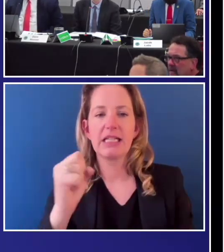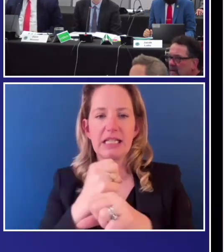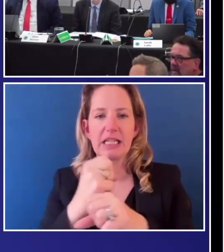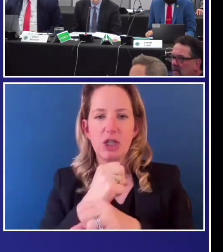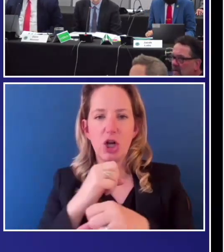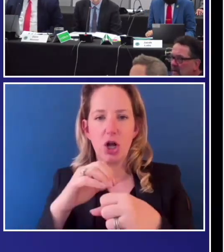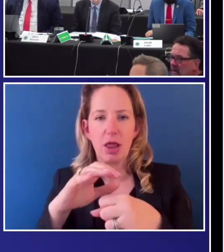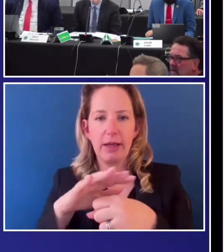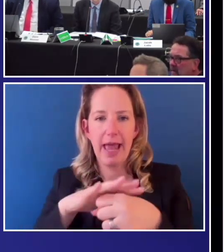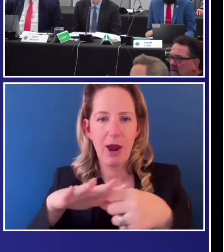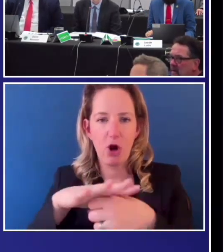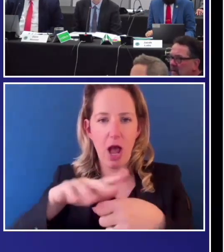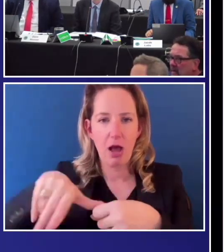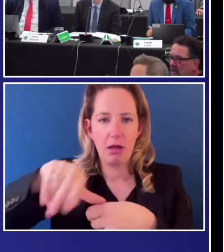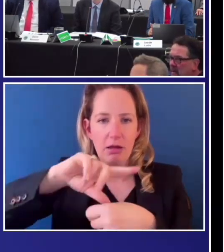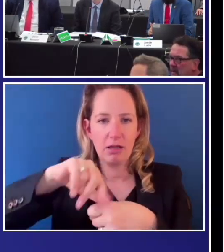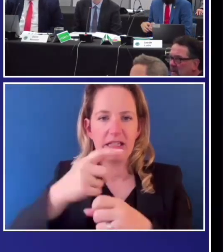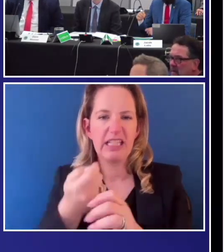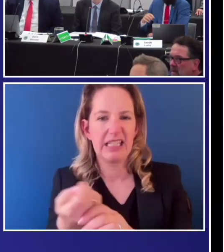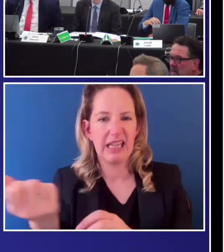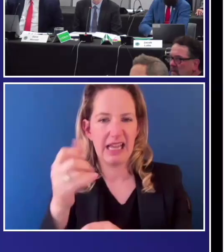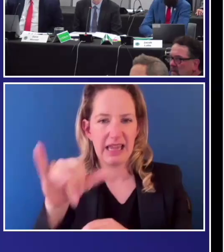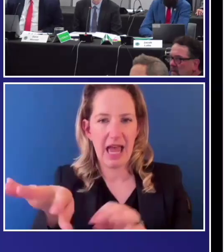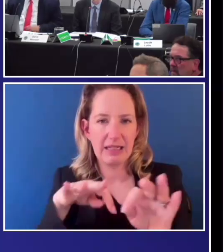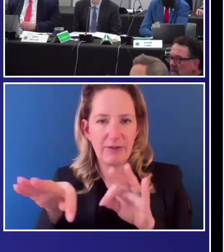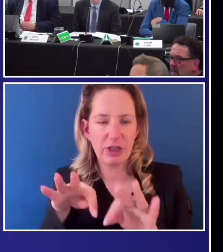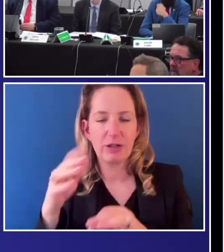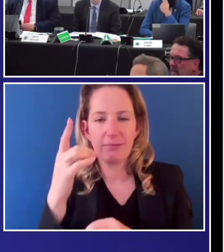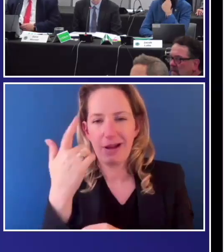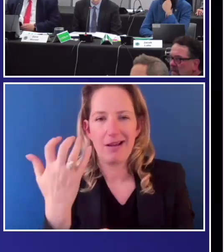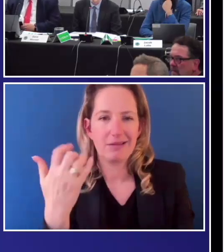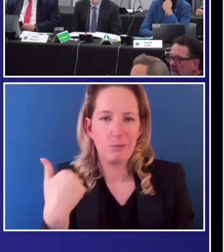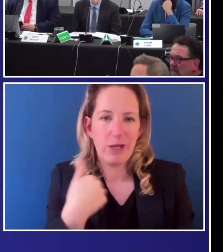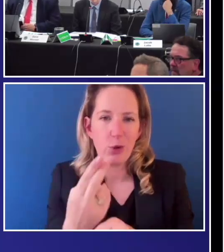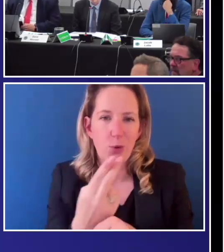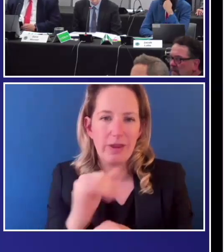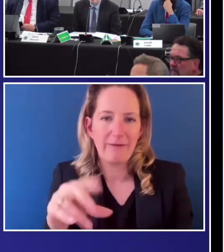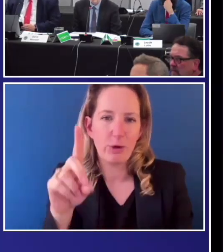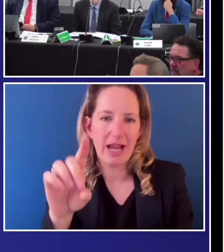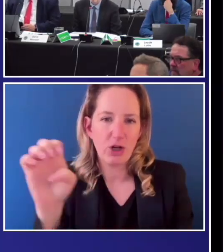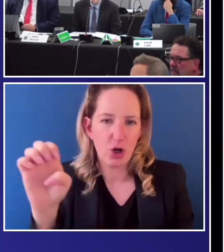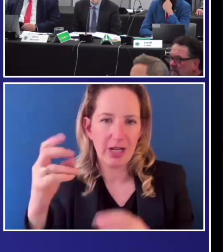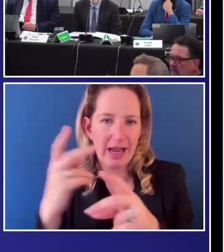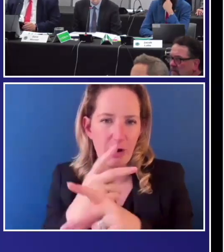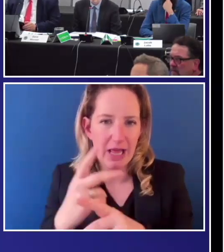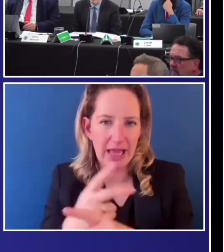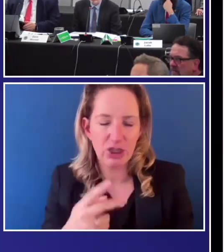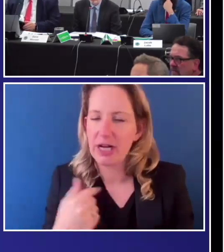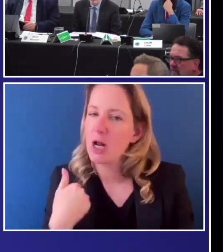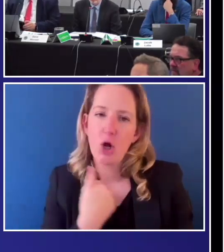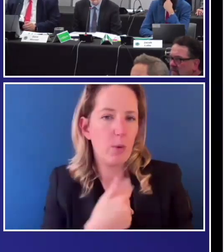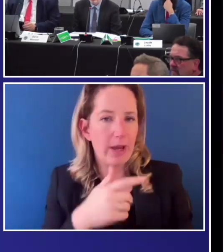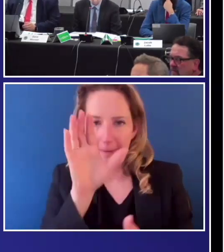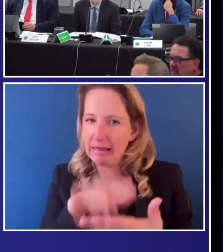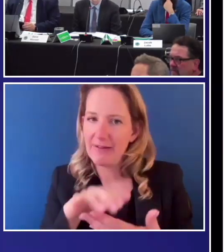was primarily used in the debt-to-earnings calculation and no longer -- and we believe, no longer needed.